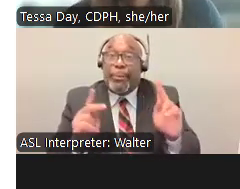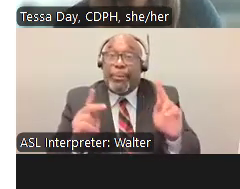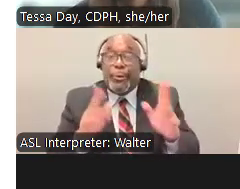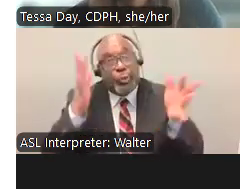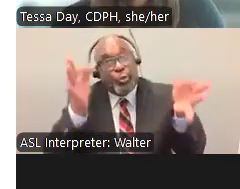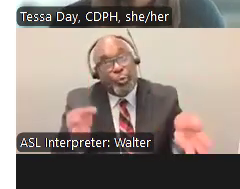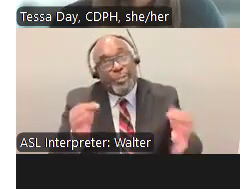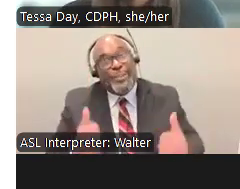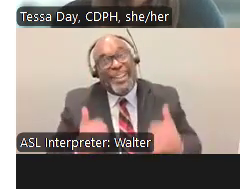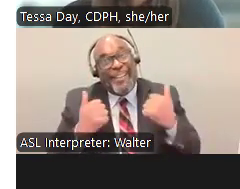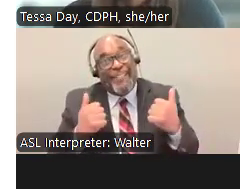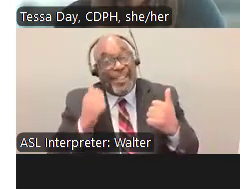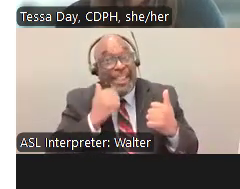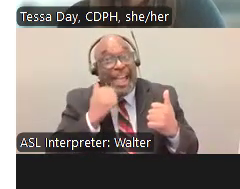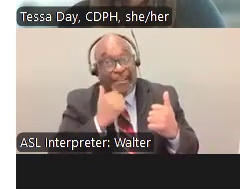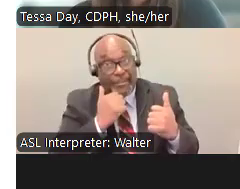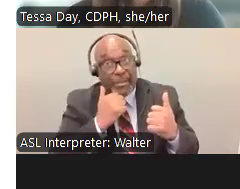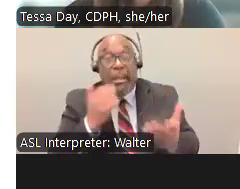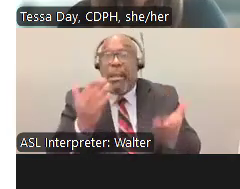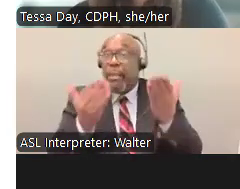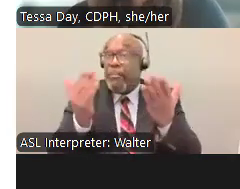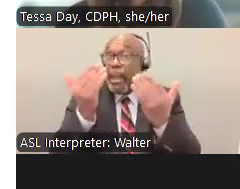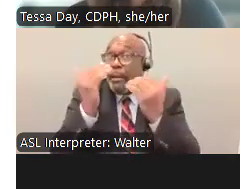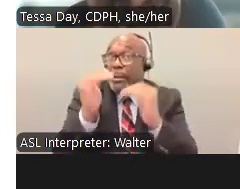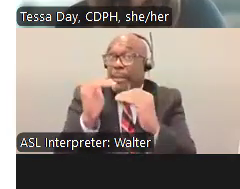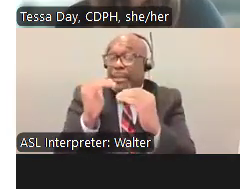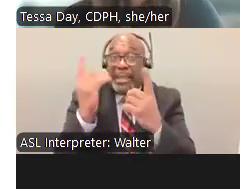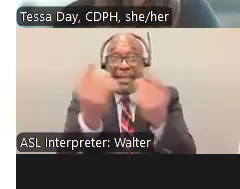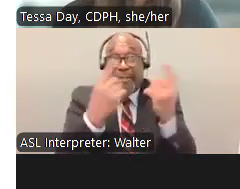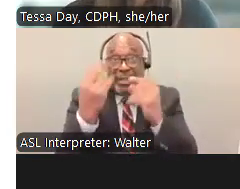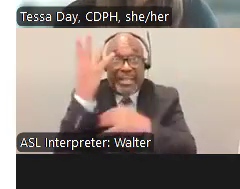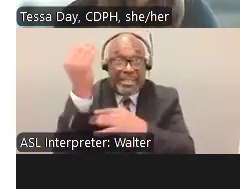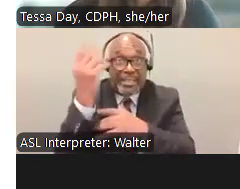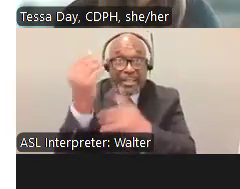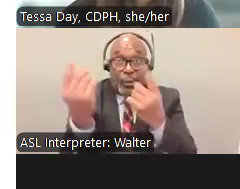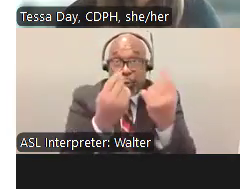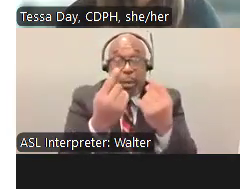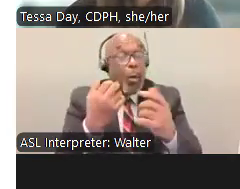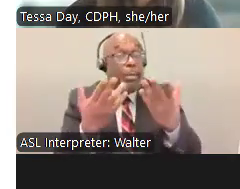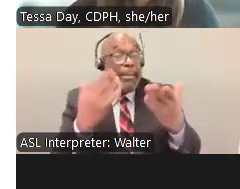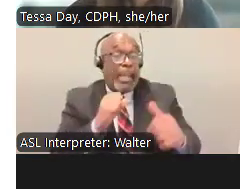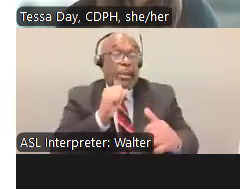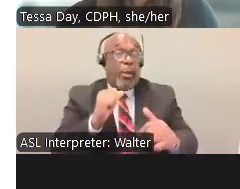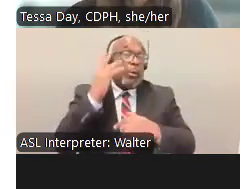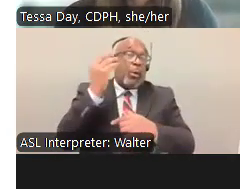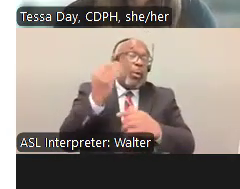13:31:19 their lives. They may limit the 13:31:21 activities they're doing, or not 13:31:25 engage in things they otherwise would have. They may not